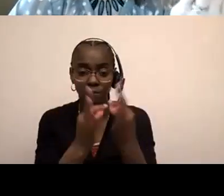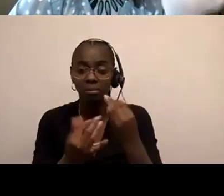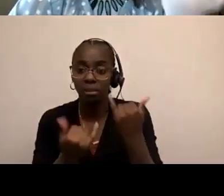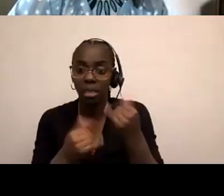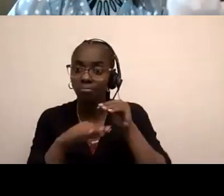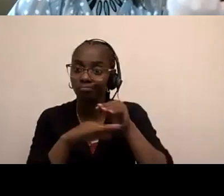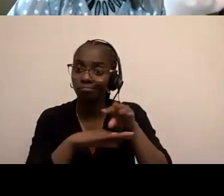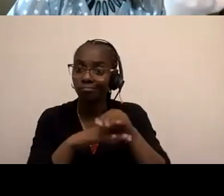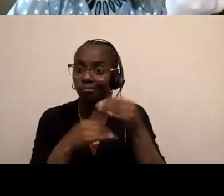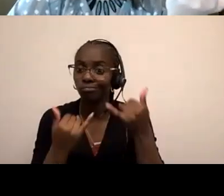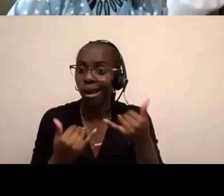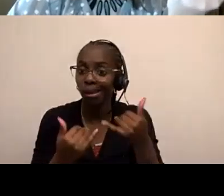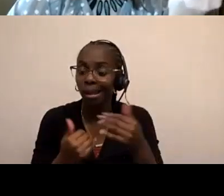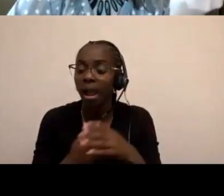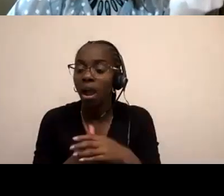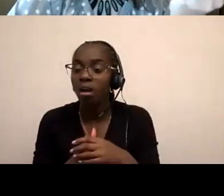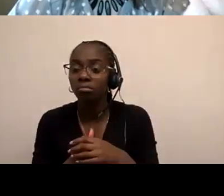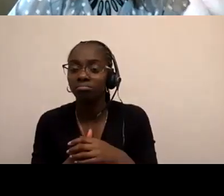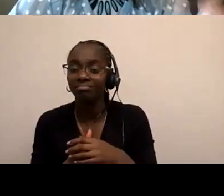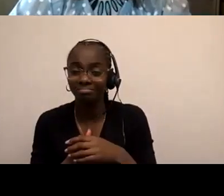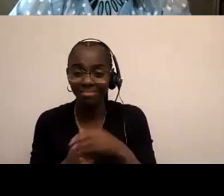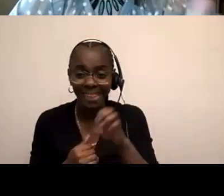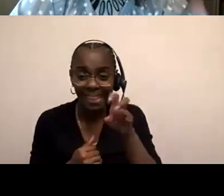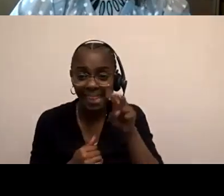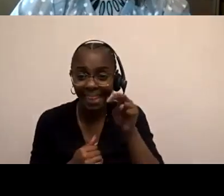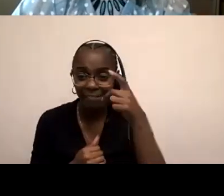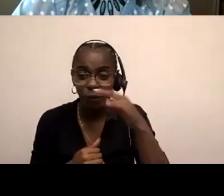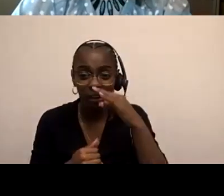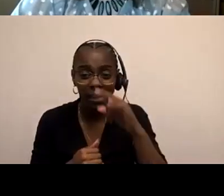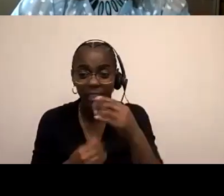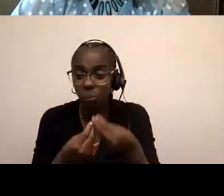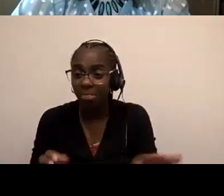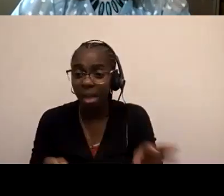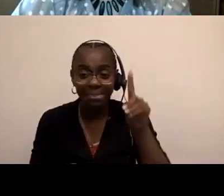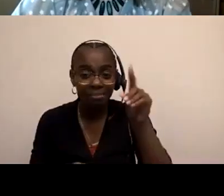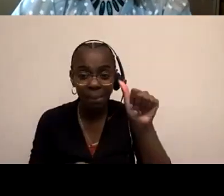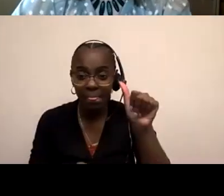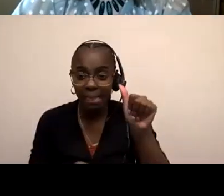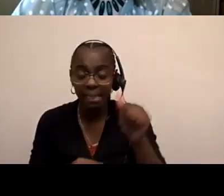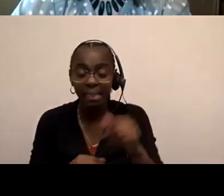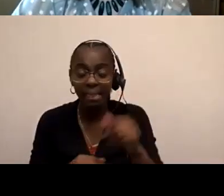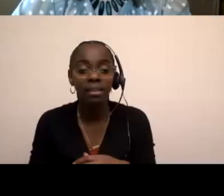KIDS THAT DON'T HAVE A DISABILITY. SO IT HAS ALLING THESE DIFFERENT AREAS. WHAT I'M TELLING